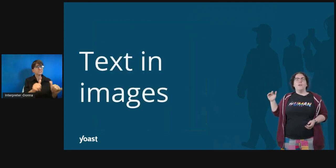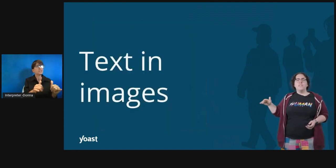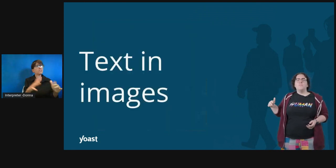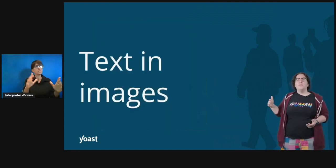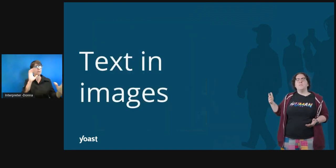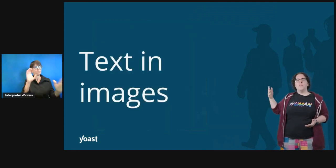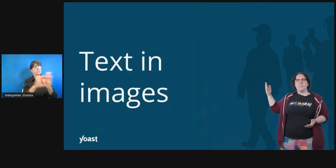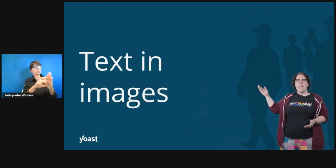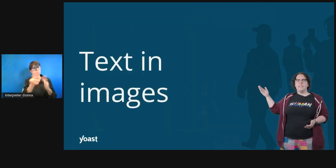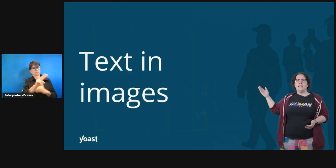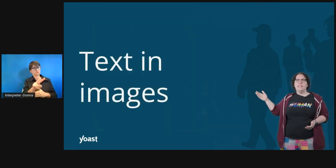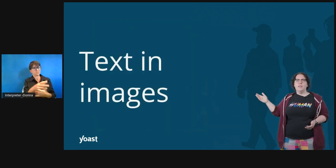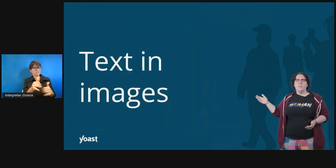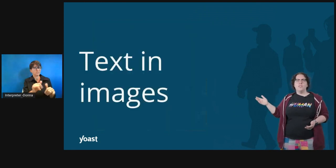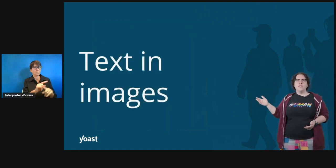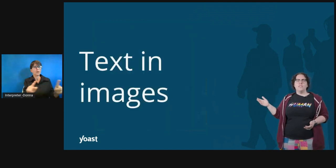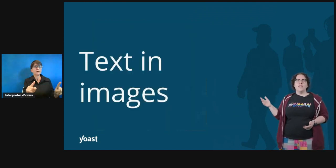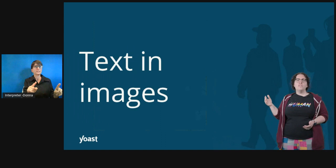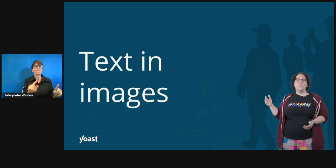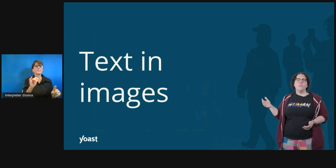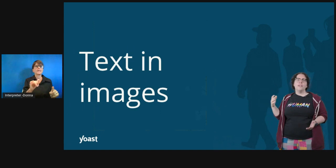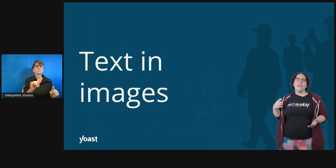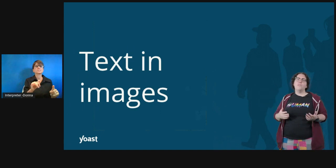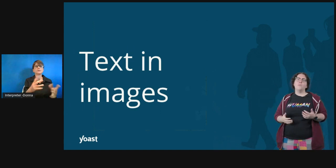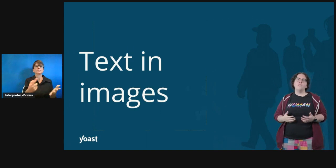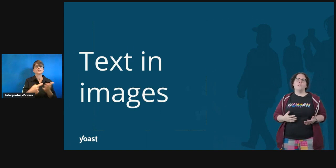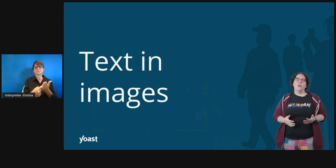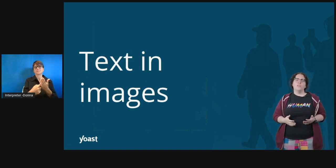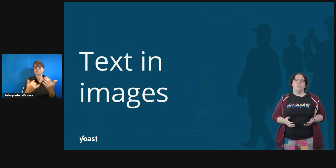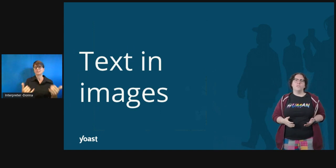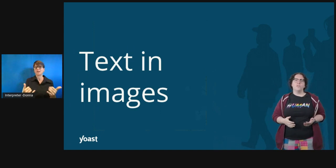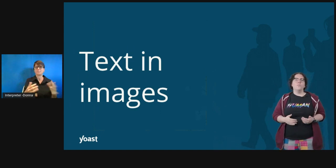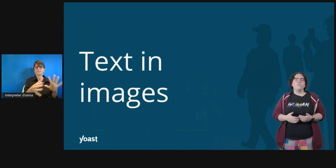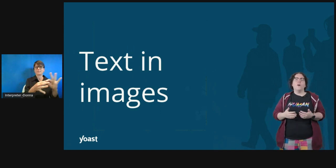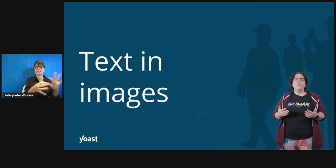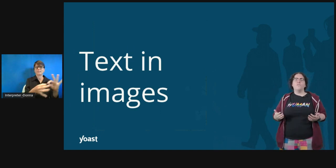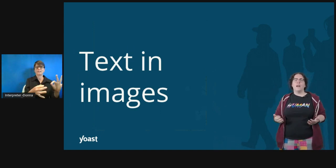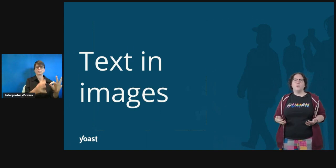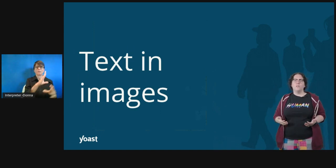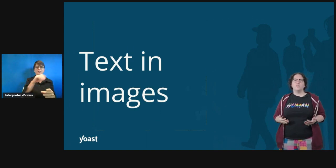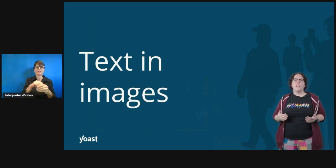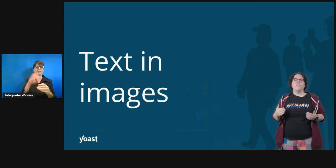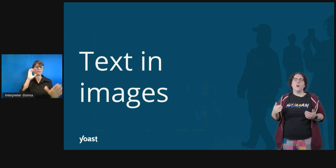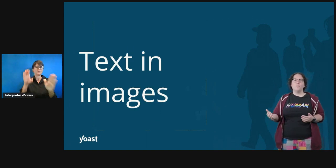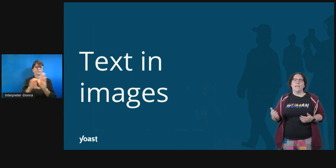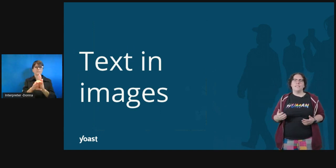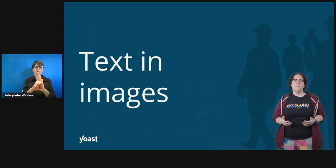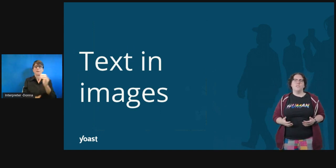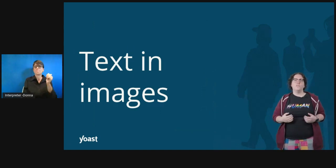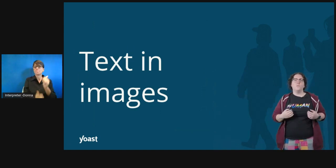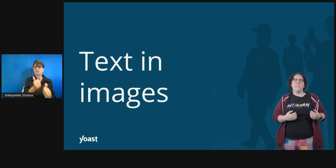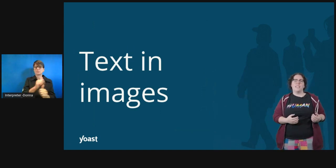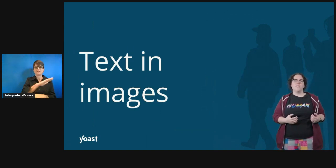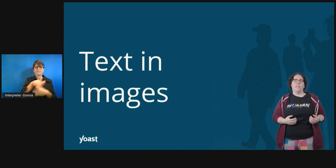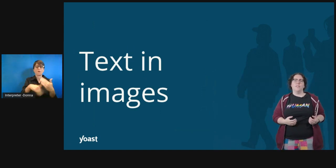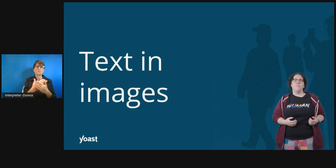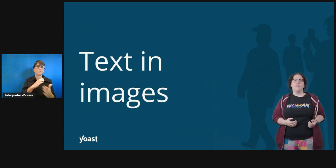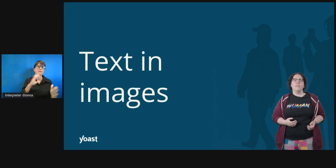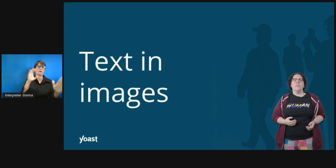This brings me on to text in images. It’s something, again, that we do a lot at Yoast. Almost all of our posts have complex images with text on it.